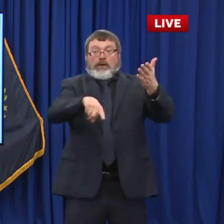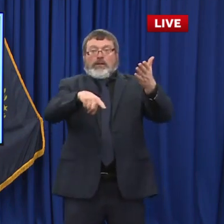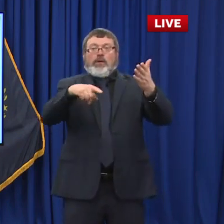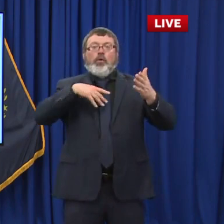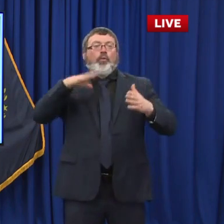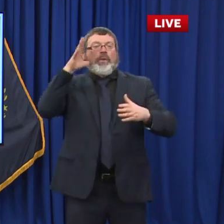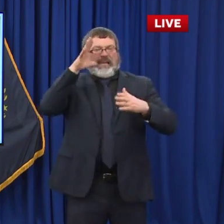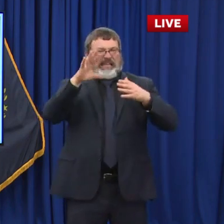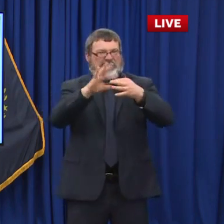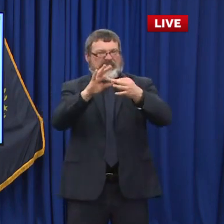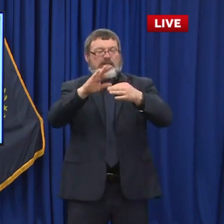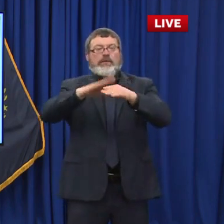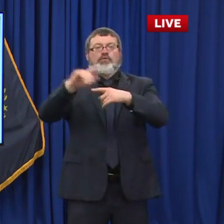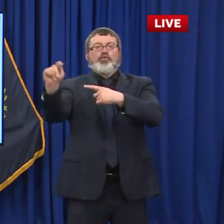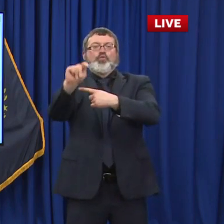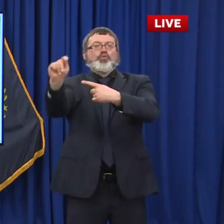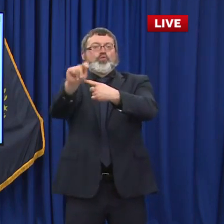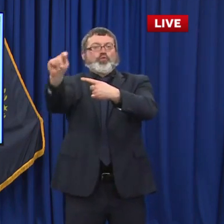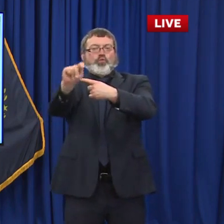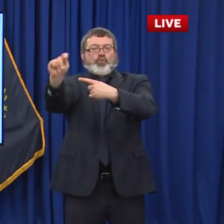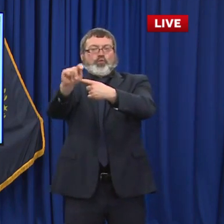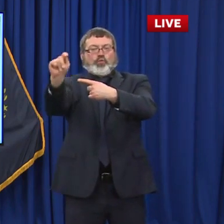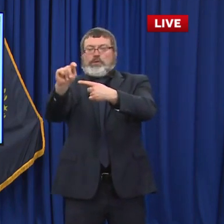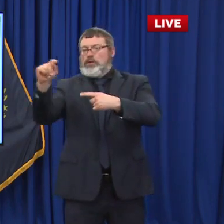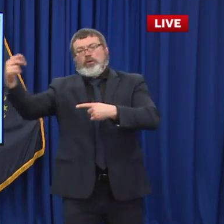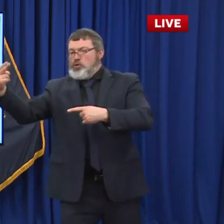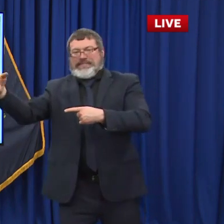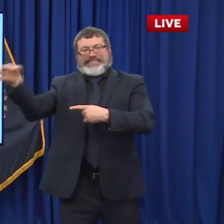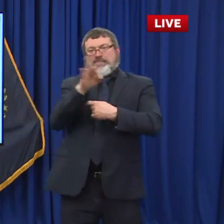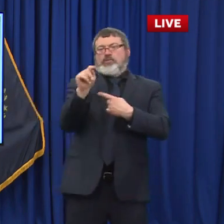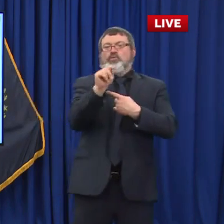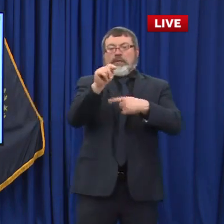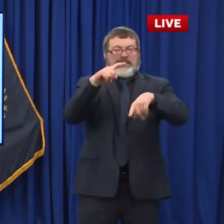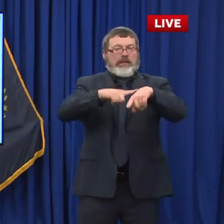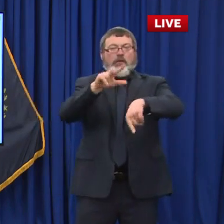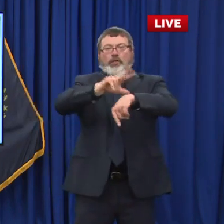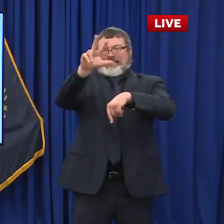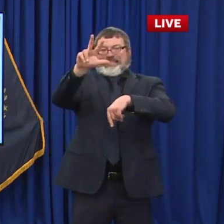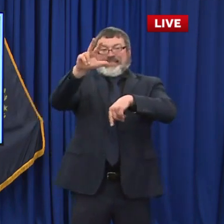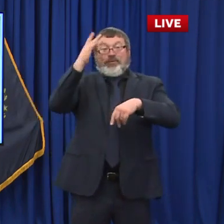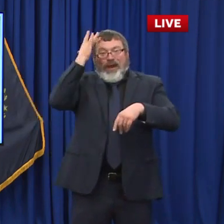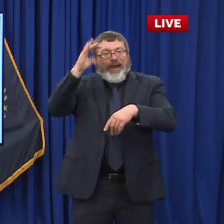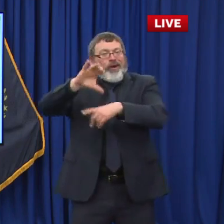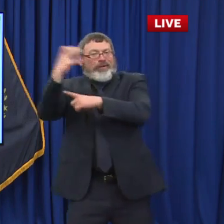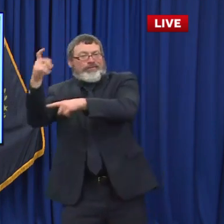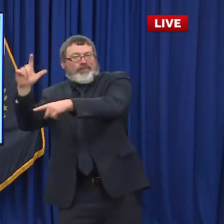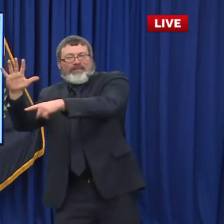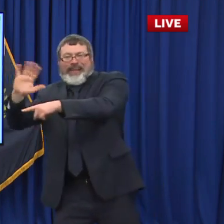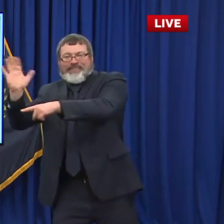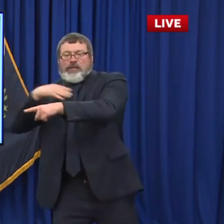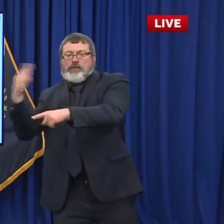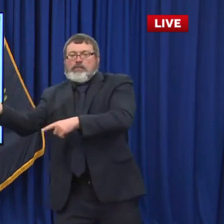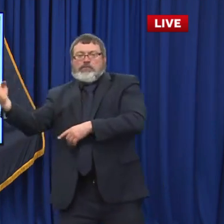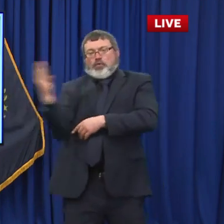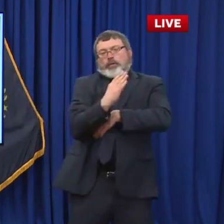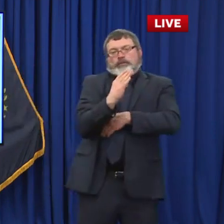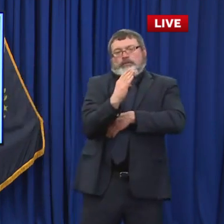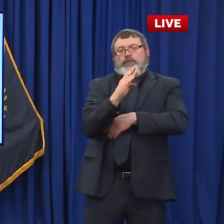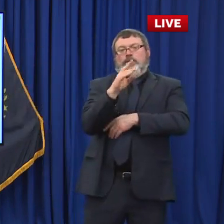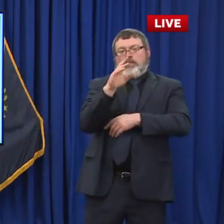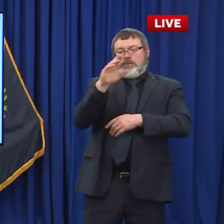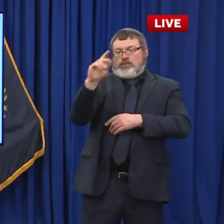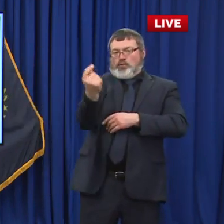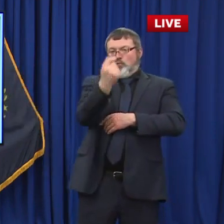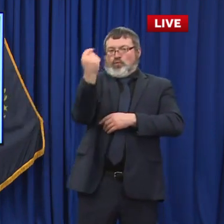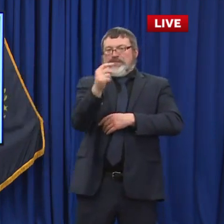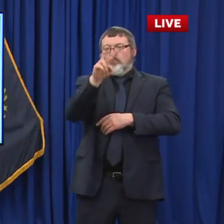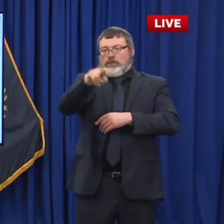WE ARE GOING TO DO ANOTHER PRESS CONFERENCE, BUT IT WILL BE ON TUESDAY AT 3:00 P.M. NOT THURSDAY GIVEN THAT WE’RE KIND OF GETTING CLOSE TO CHRISTMAS CHRISTMAS.